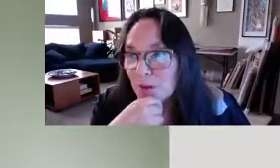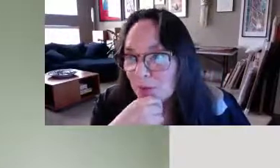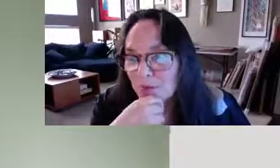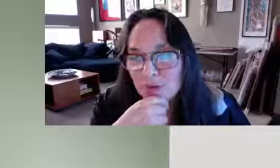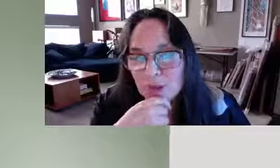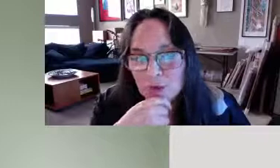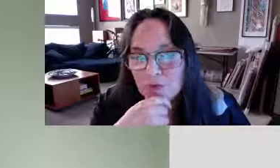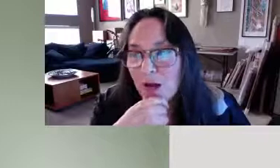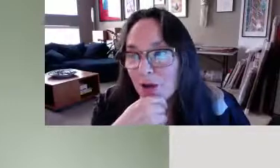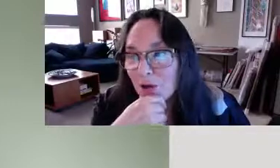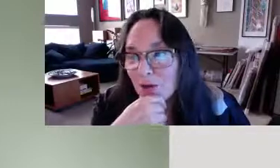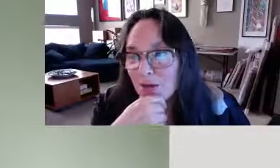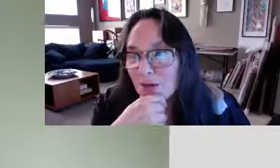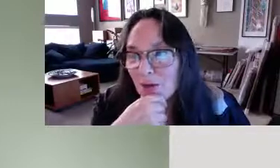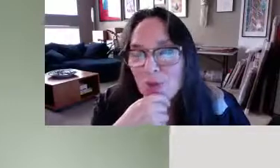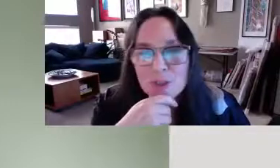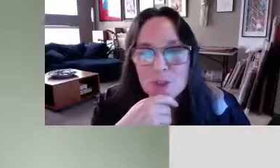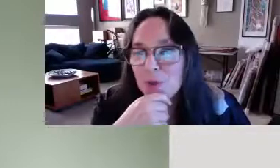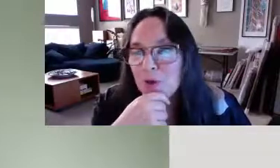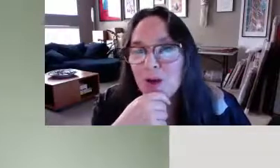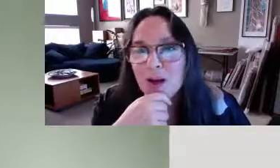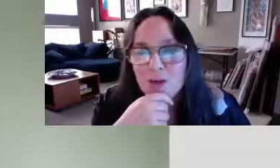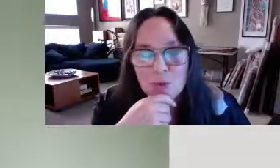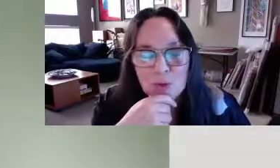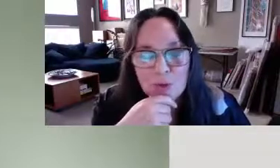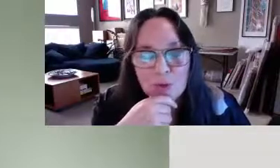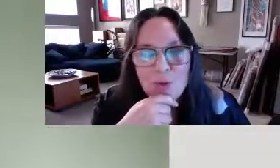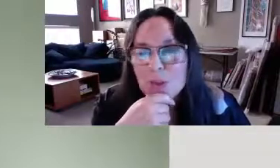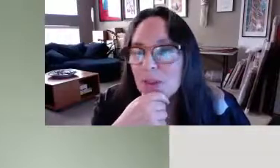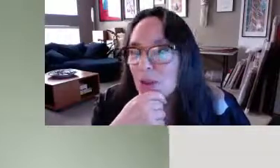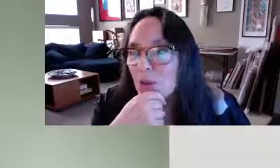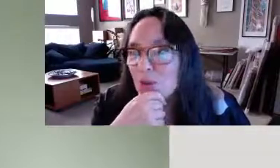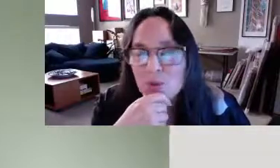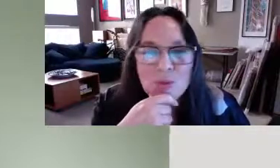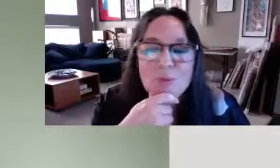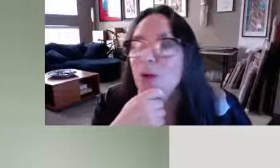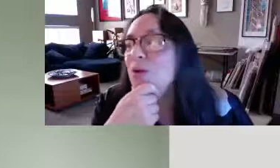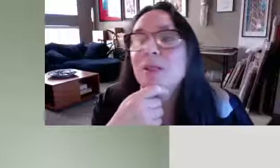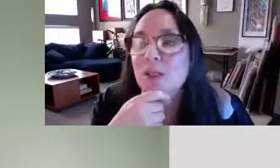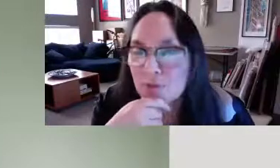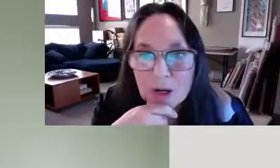of you know fire you know who's the spirit of hydro, who's the you know who where is this from?